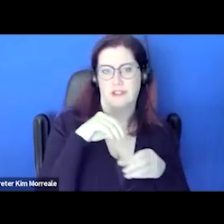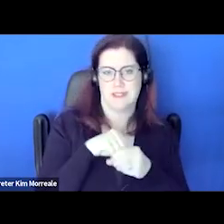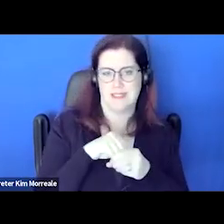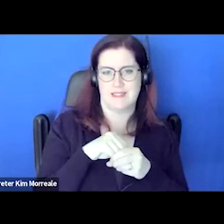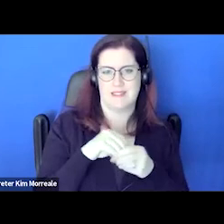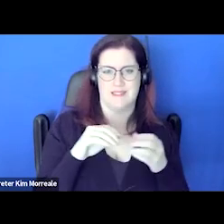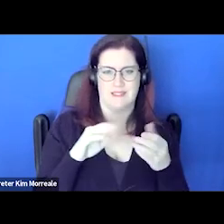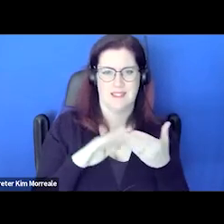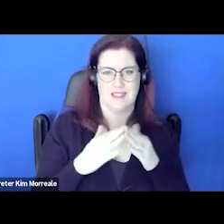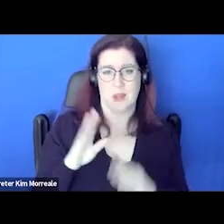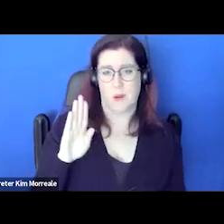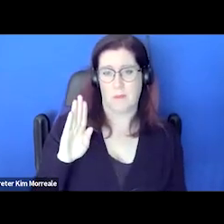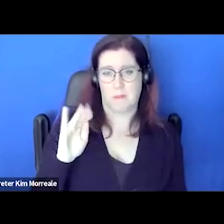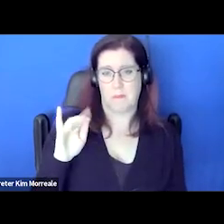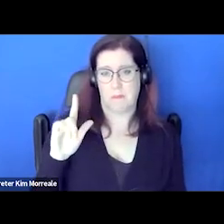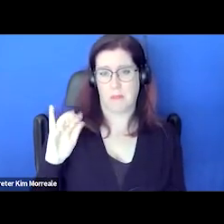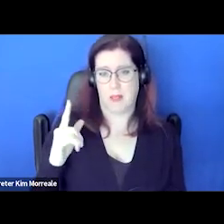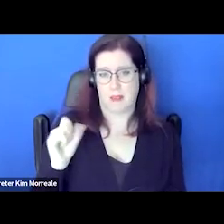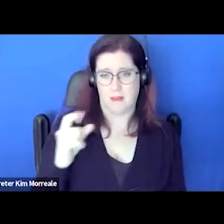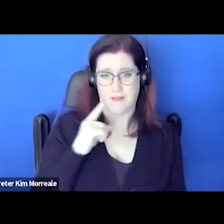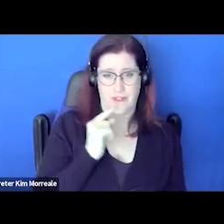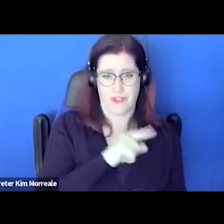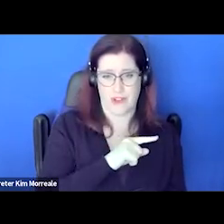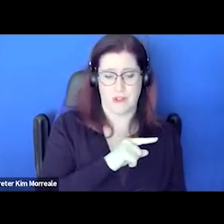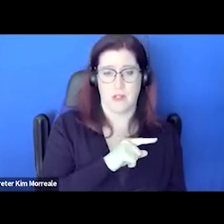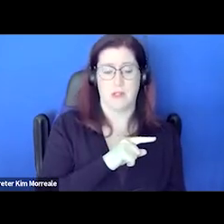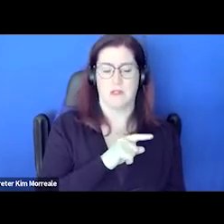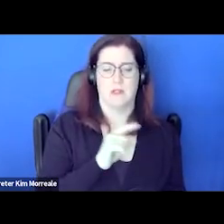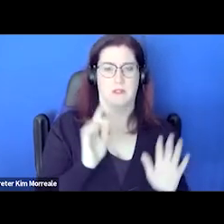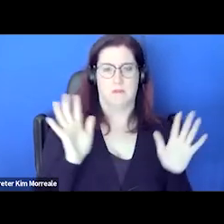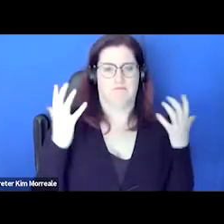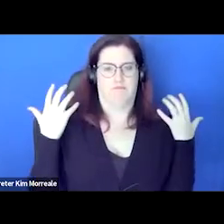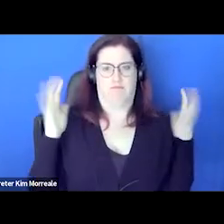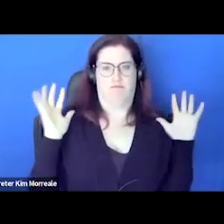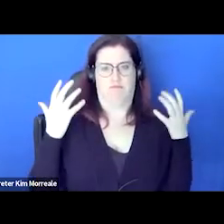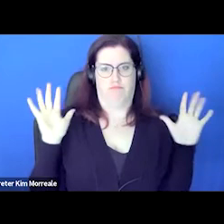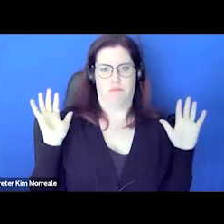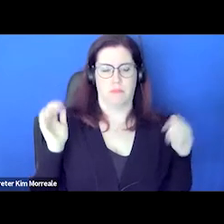So I started reaching out and she started working and we worked as a team.